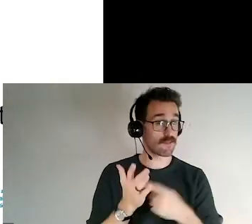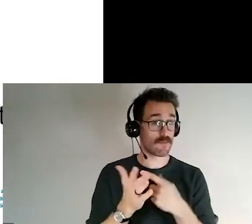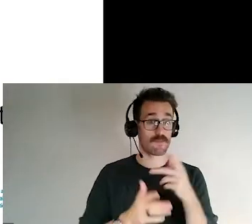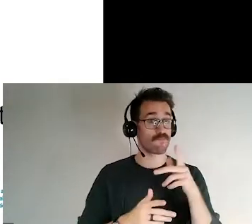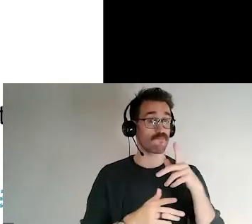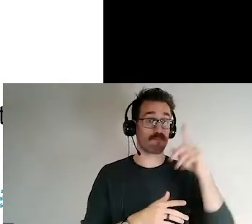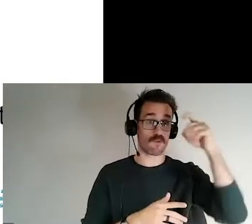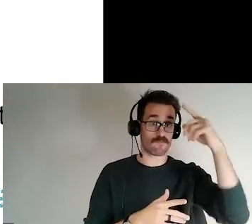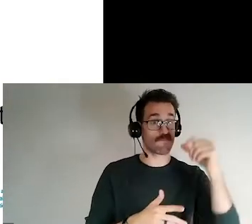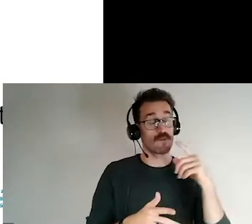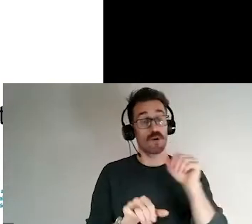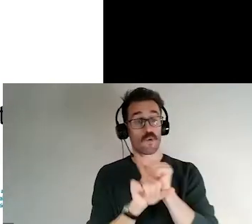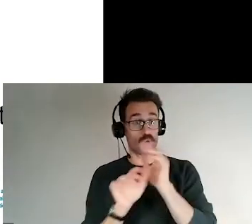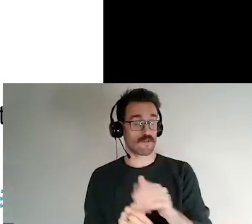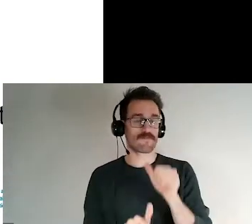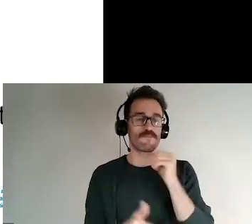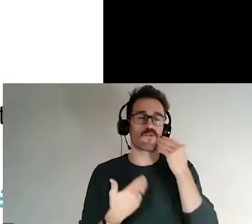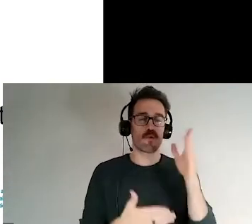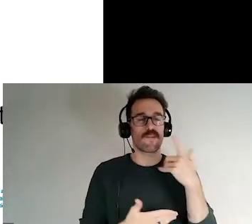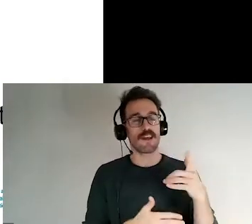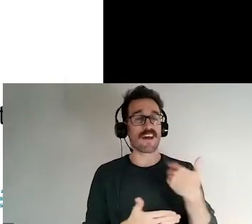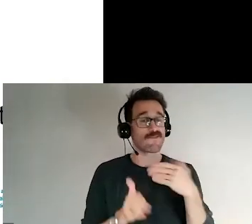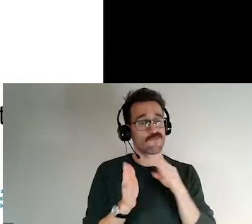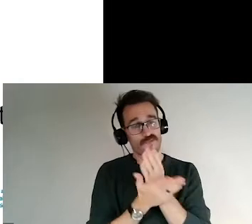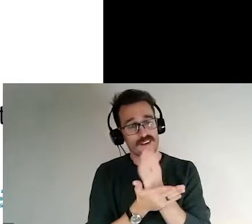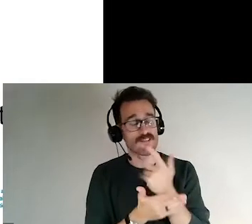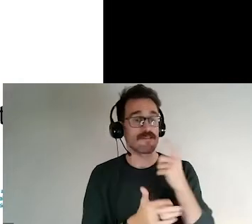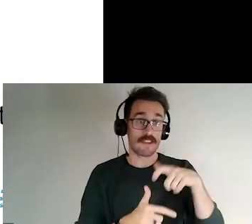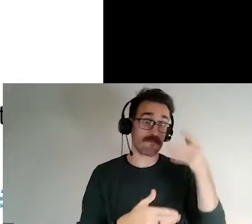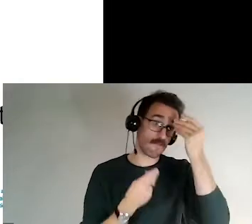from having to disclose disease diagnoses and symptoms. And they're unsure how to talk about